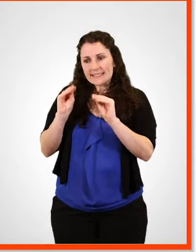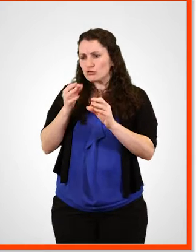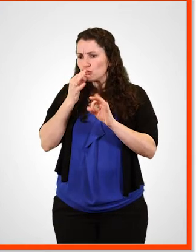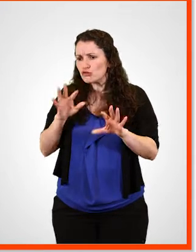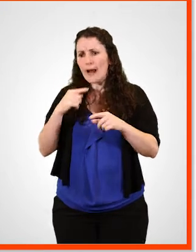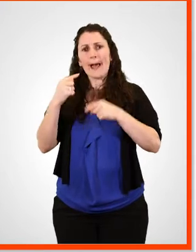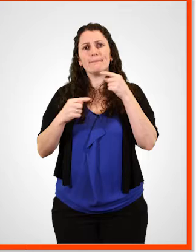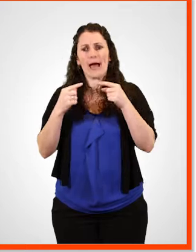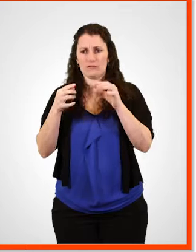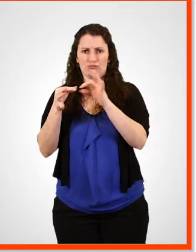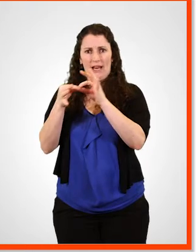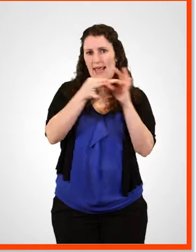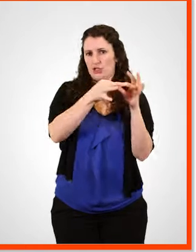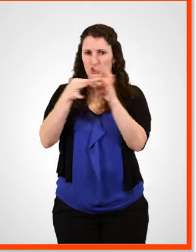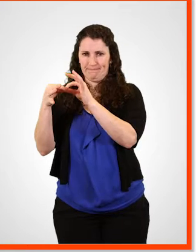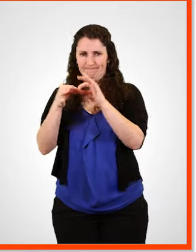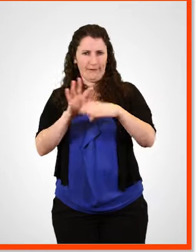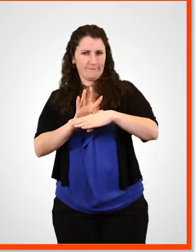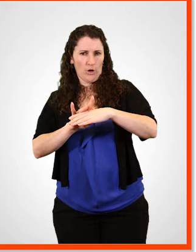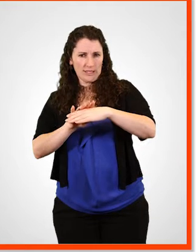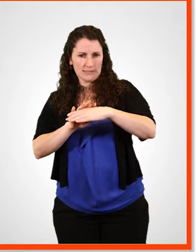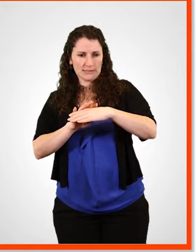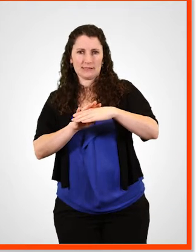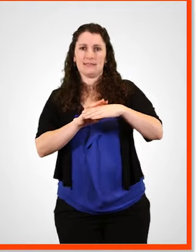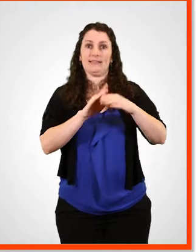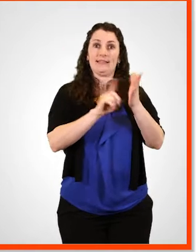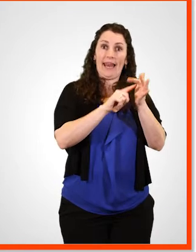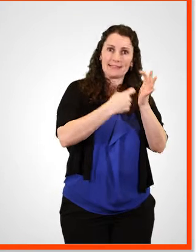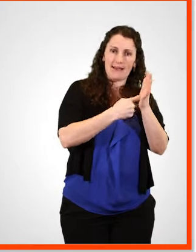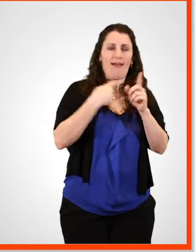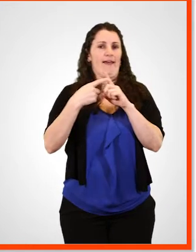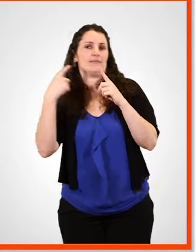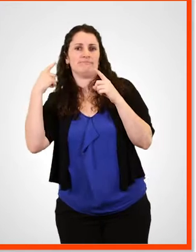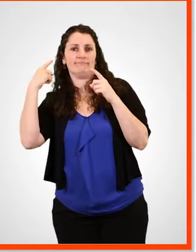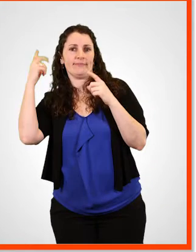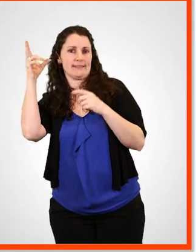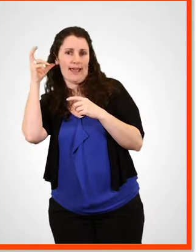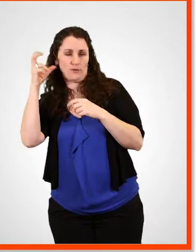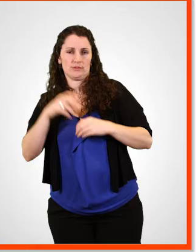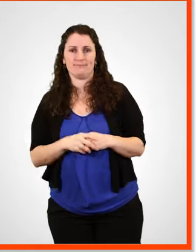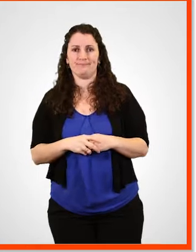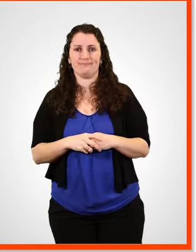It's also known as phonics, that's what we typically call it. And when we're teaching phonics, research shows us